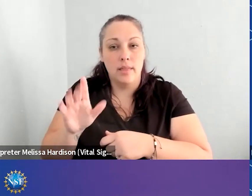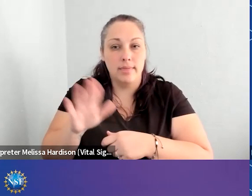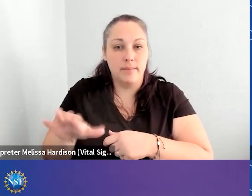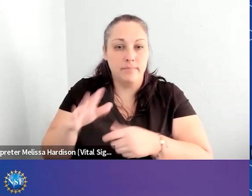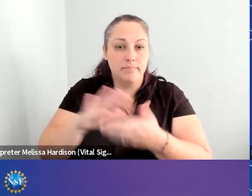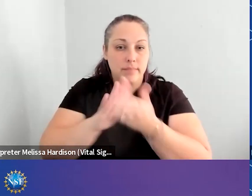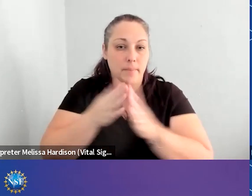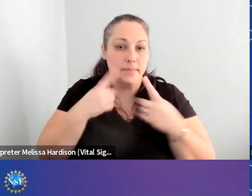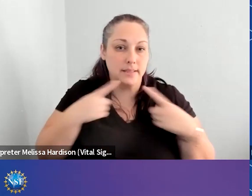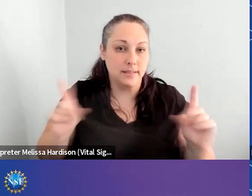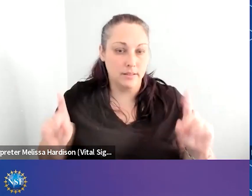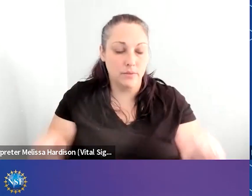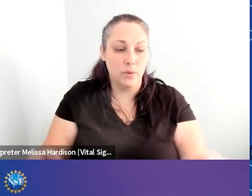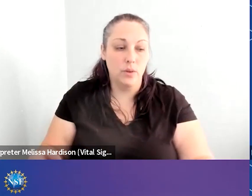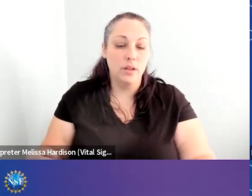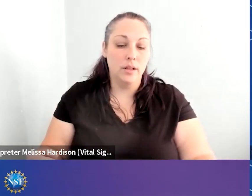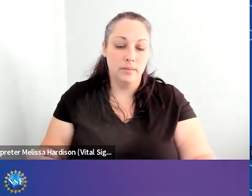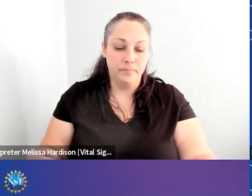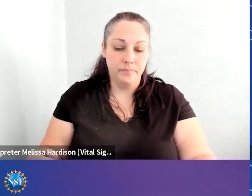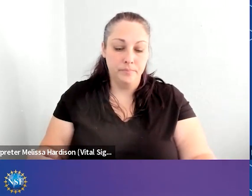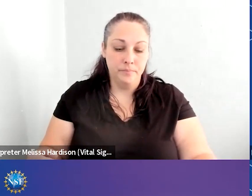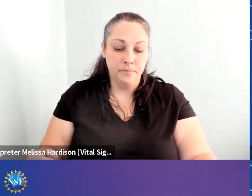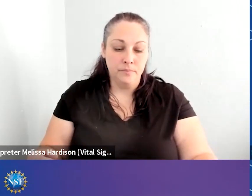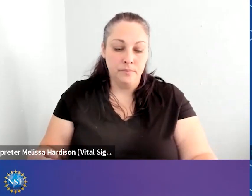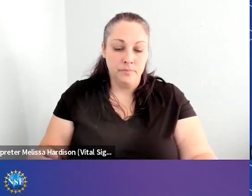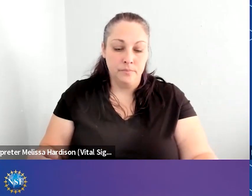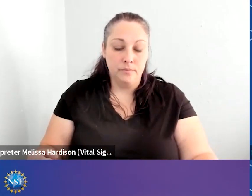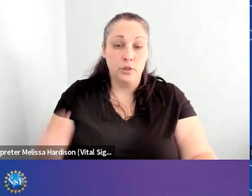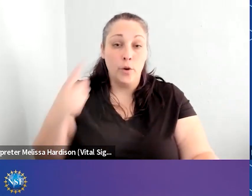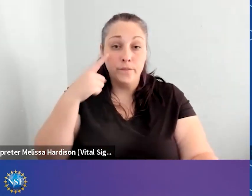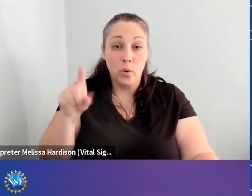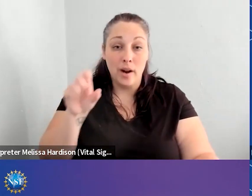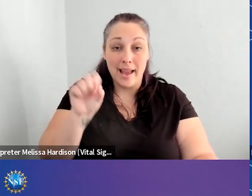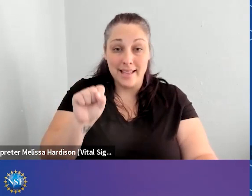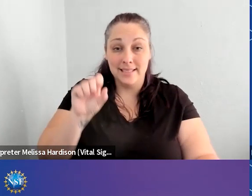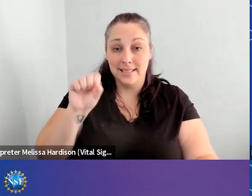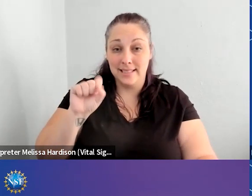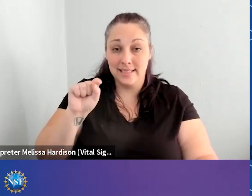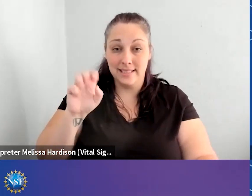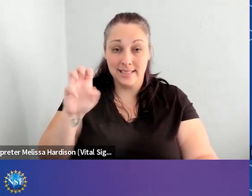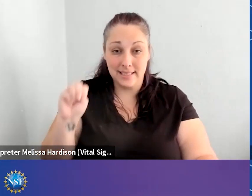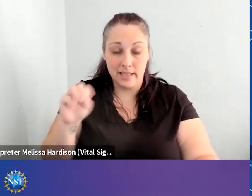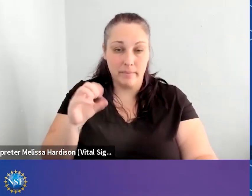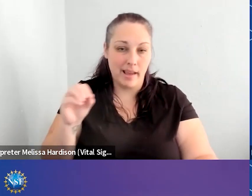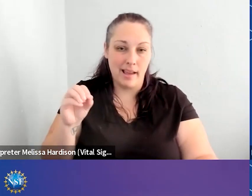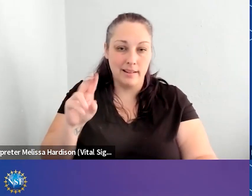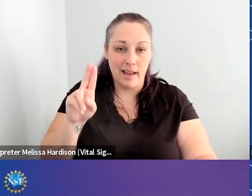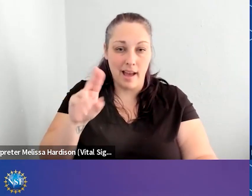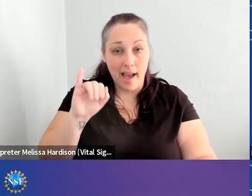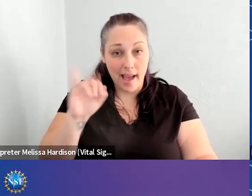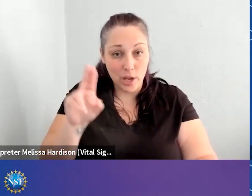And so I would say for S-STEM as well as for for IUSE, and probably HSI as well,